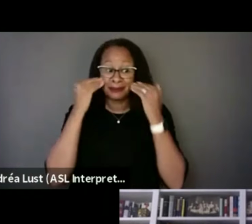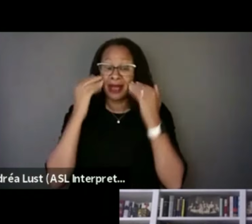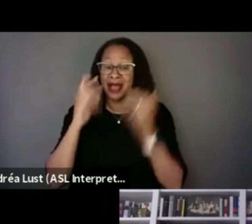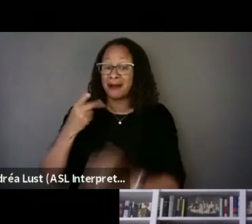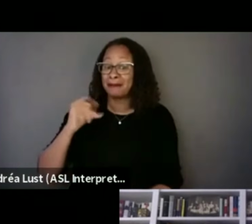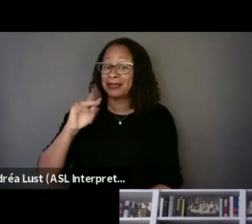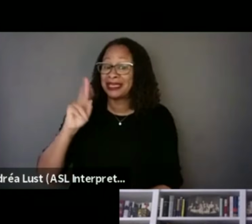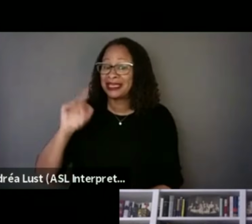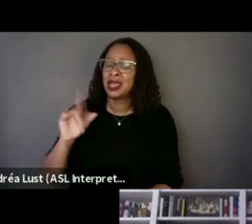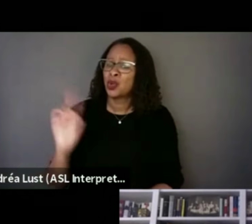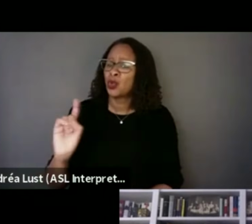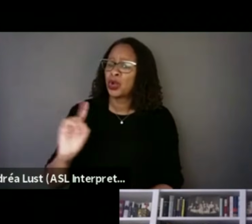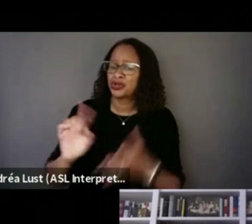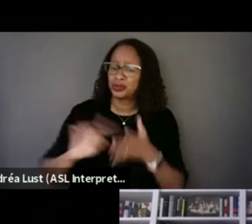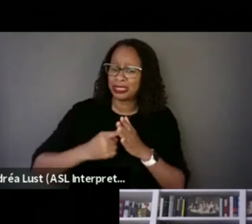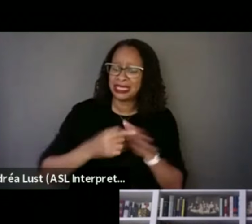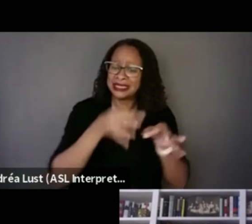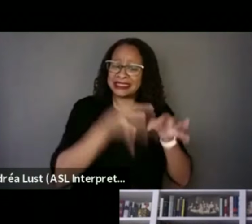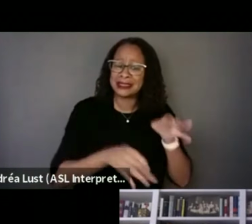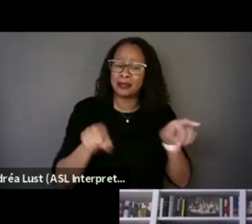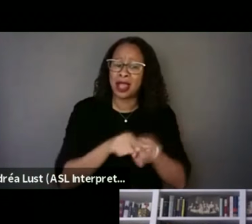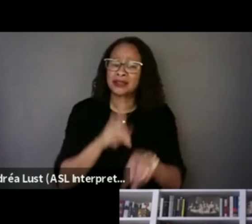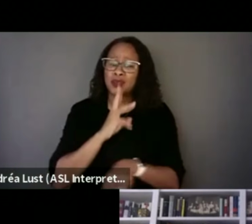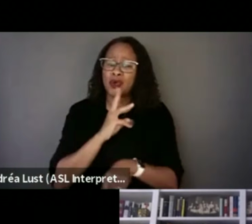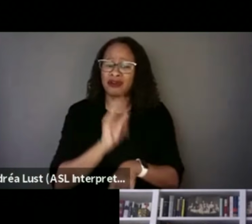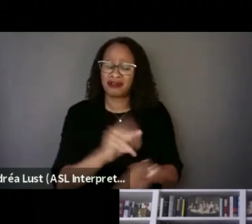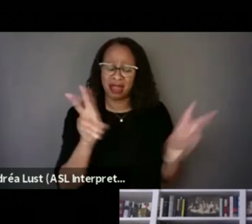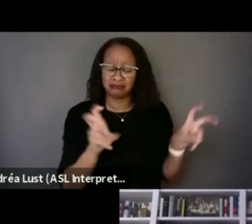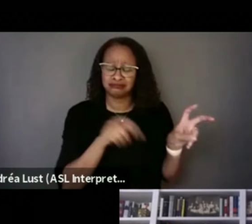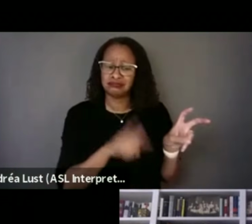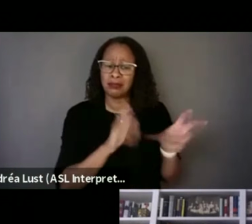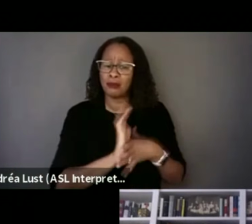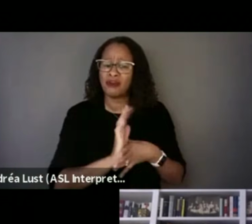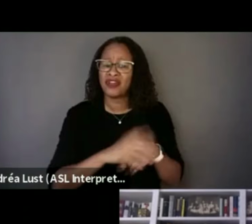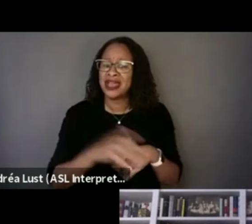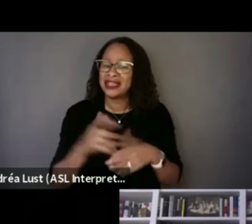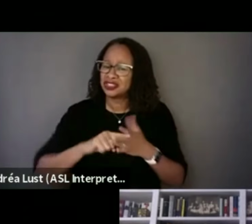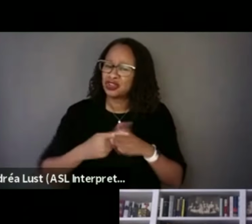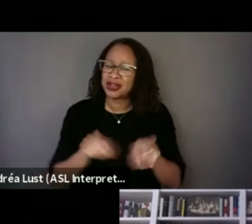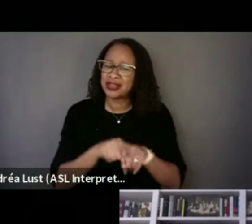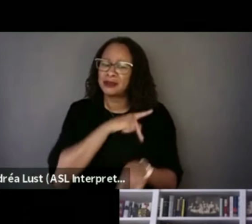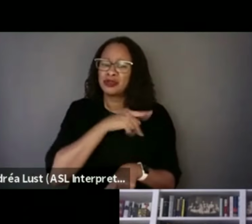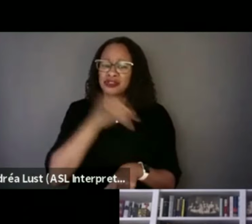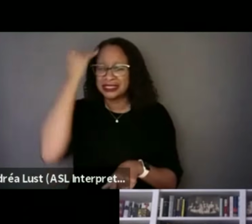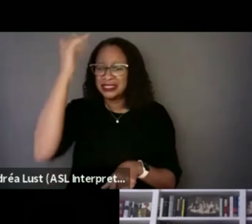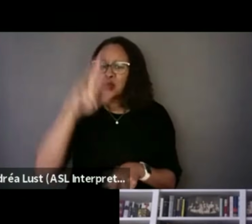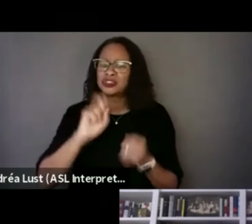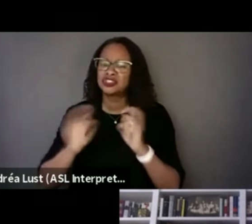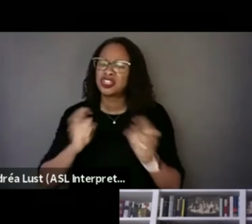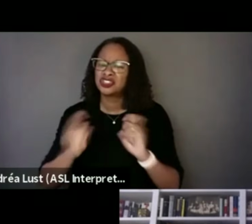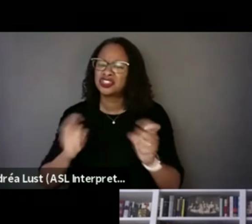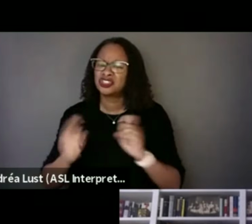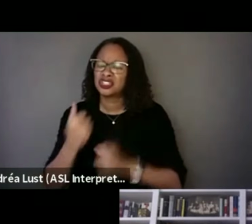Do your films tend to start with a person or an idea, or does it change every time? You know, I think, I mean...